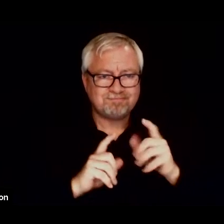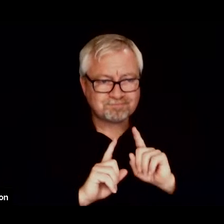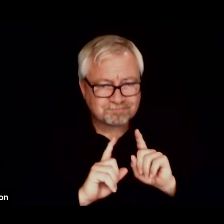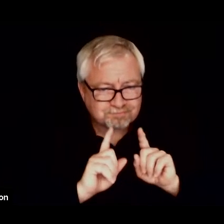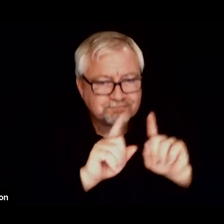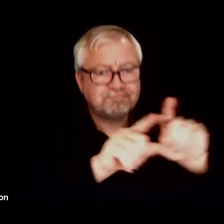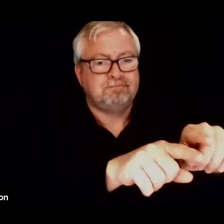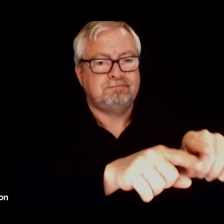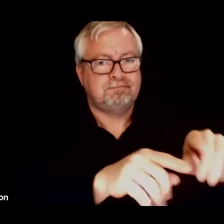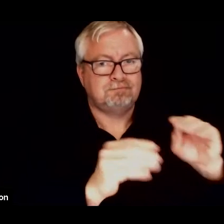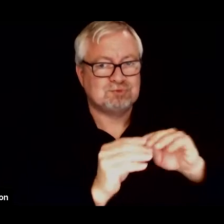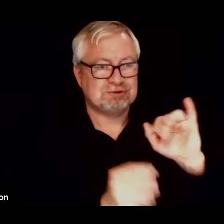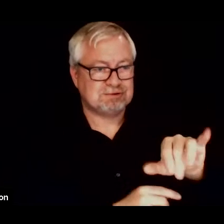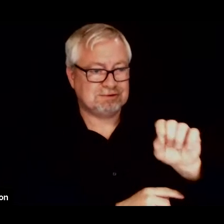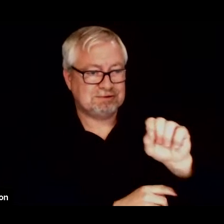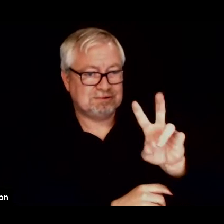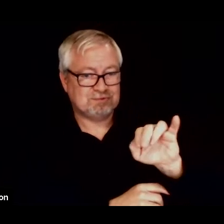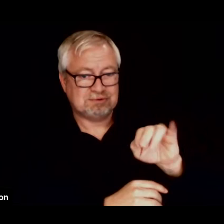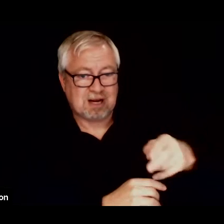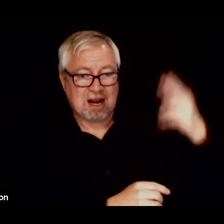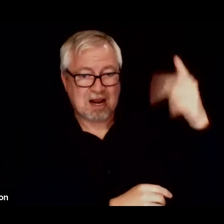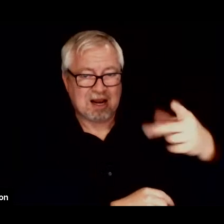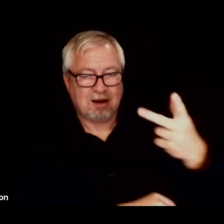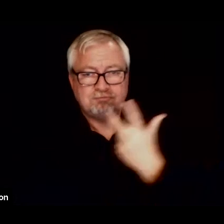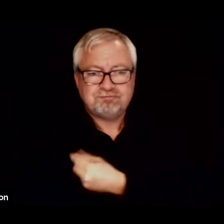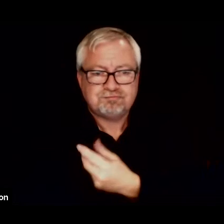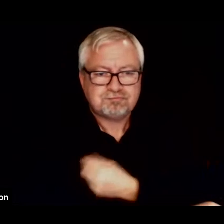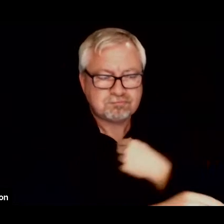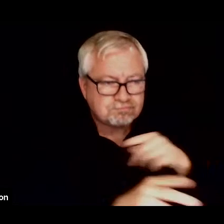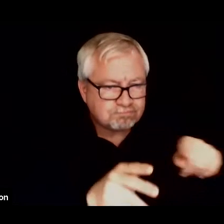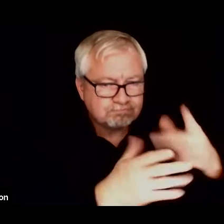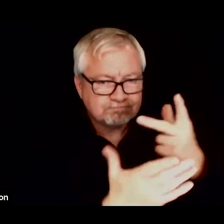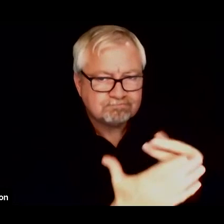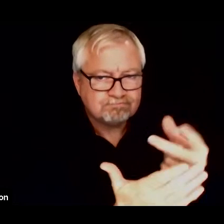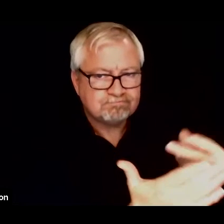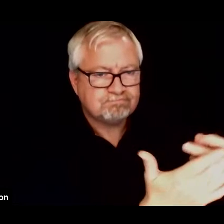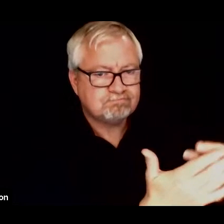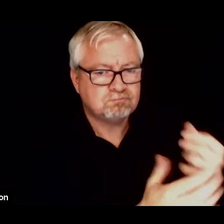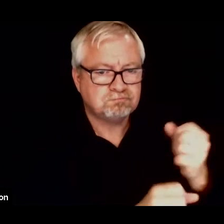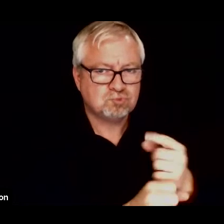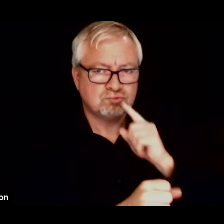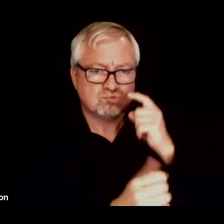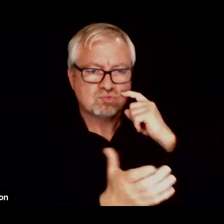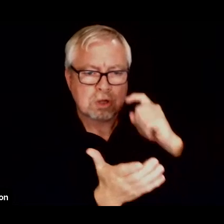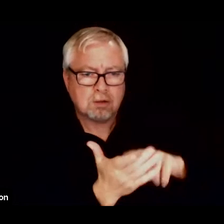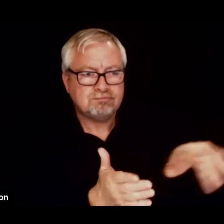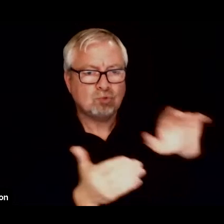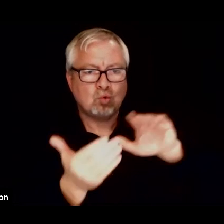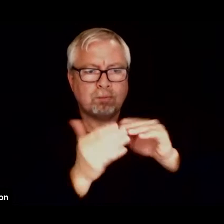recognize its value hear from community leaders in their own in their own community talking to them